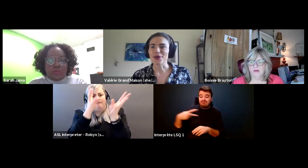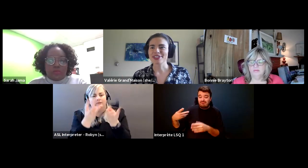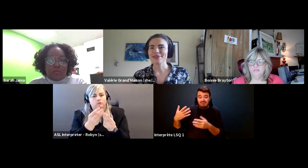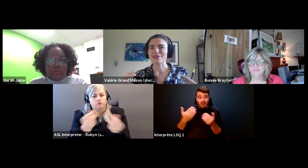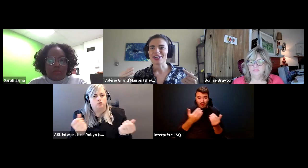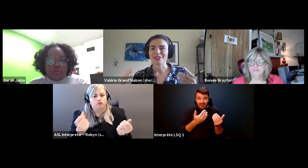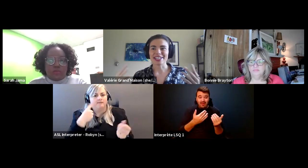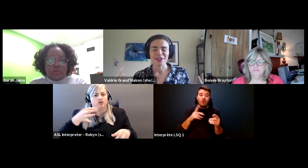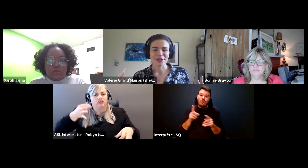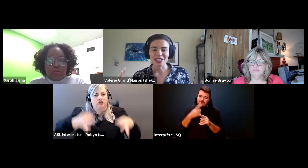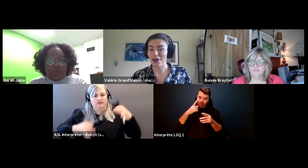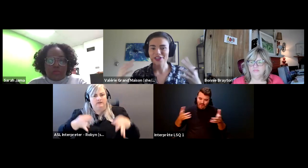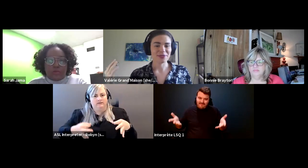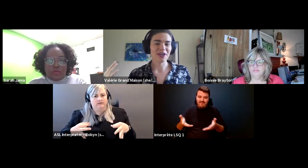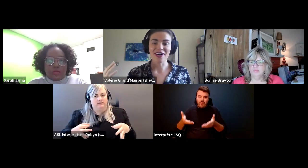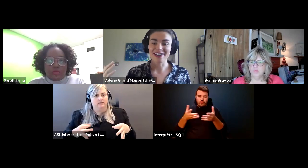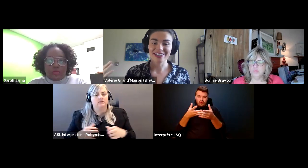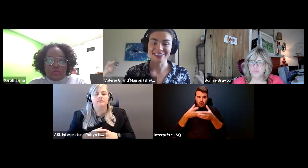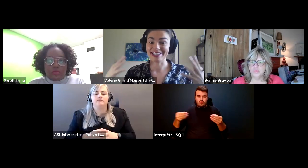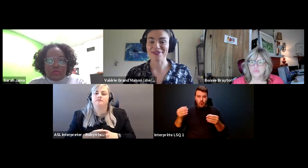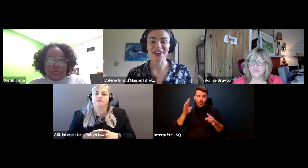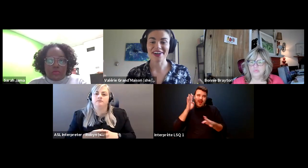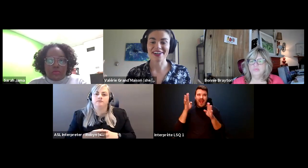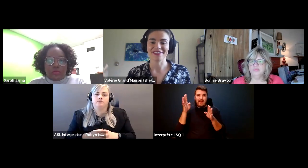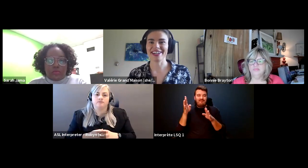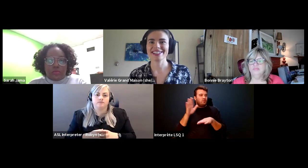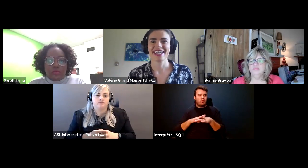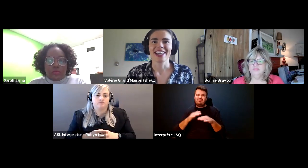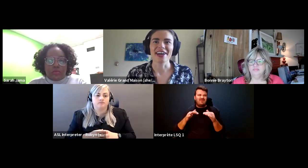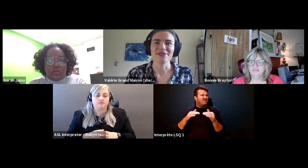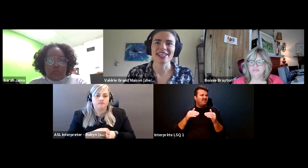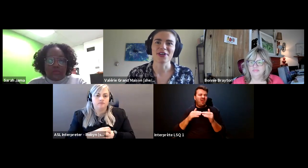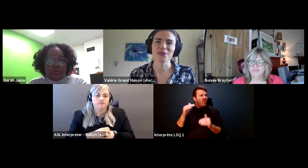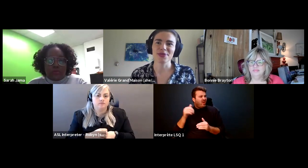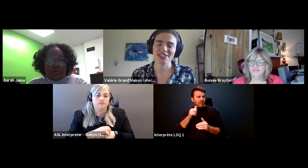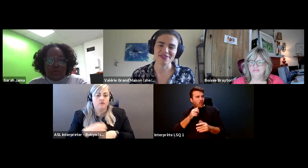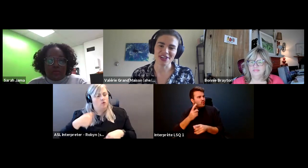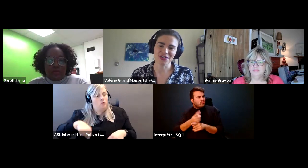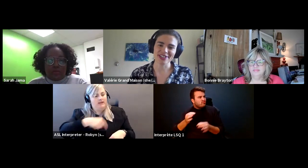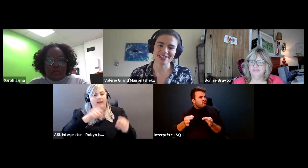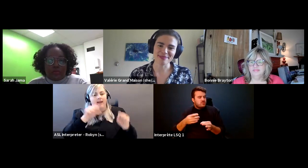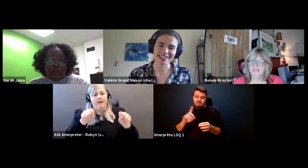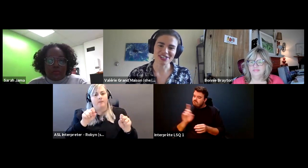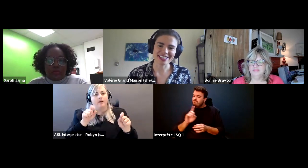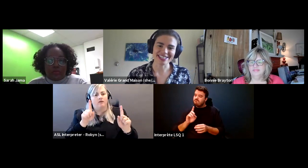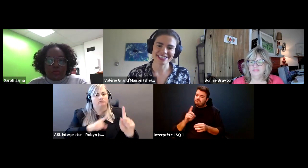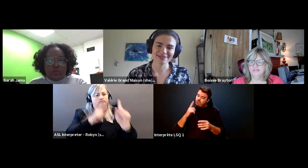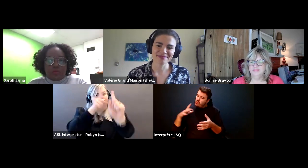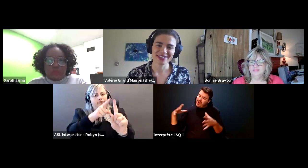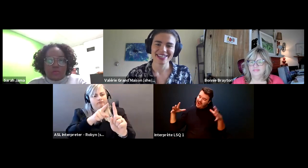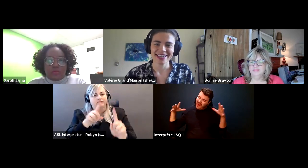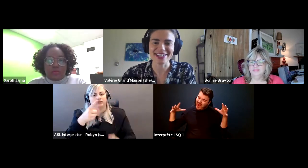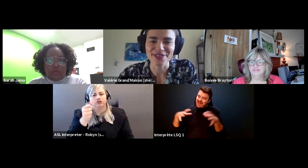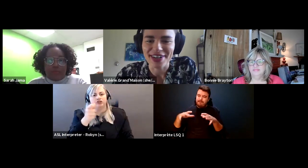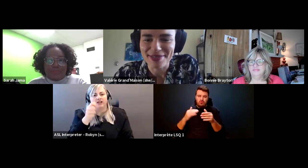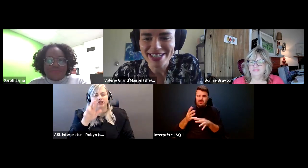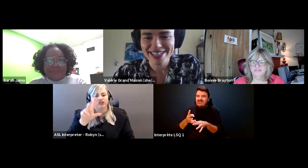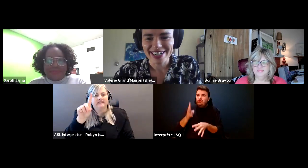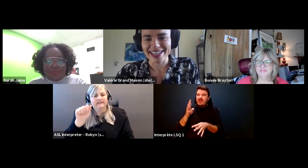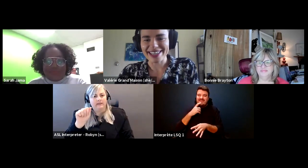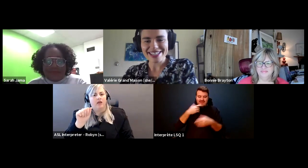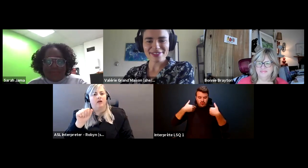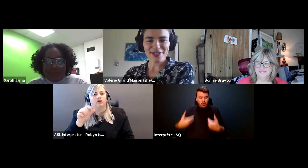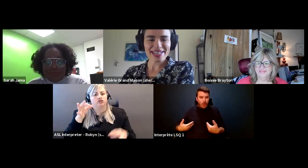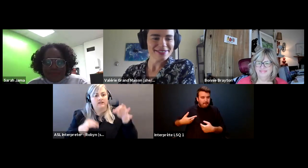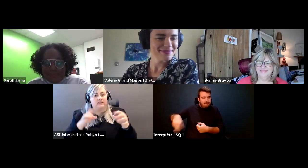Valérie Grand’Maison (she/elle): It is only when we come together in all that all that that we are right now we can hope to achieve gender and disability justice, thank you very much and that's it for me.